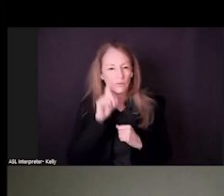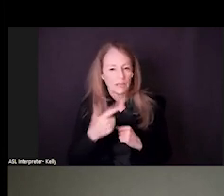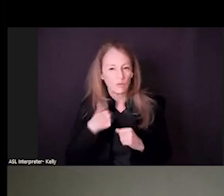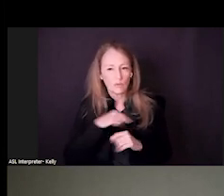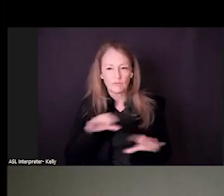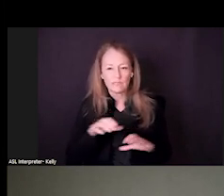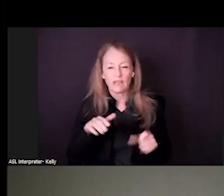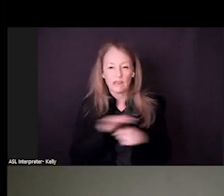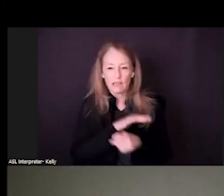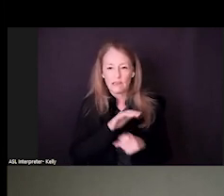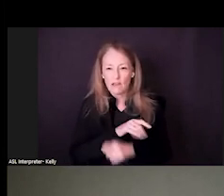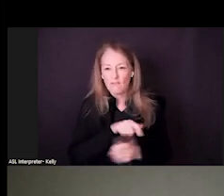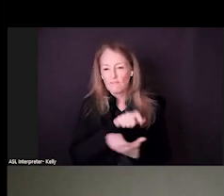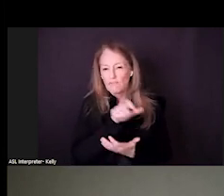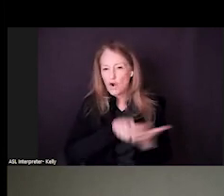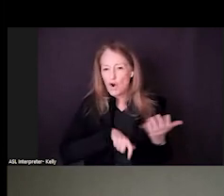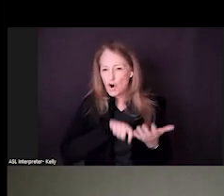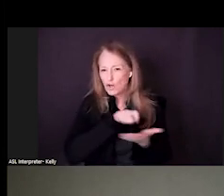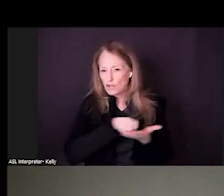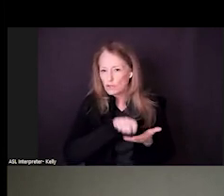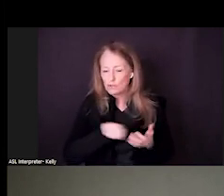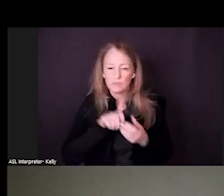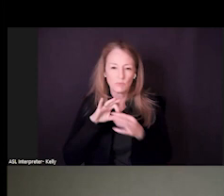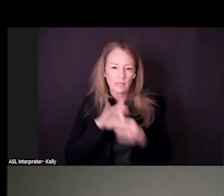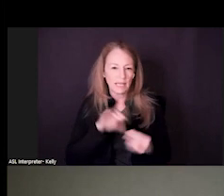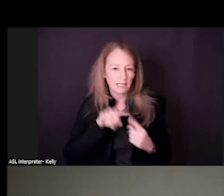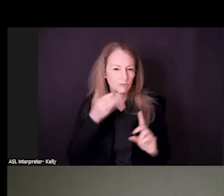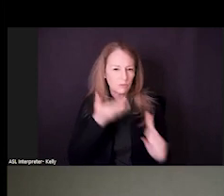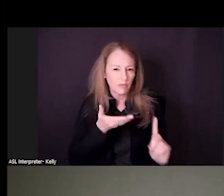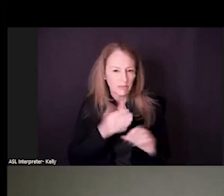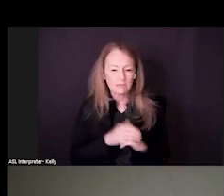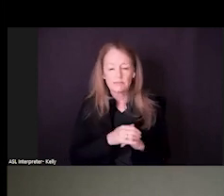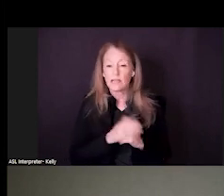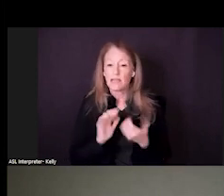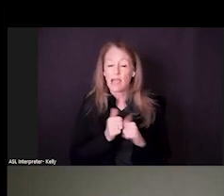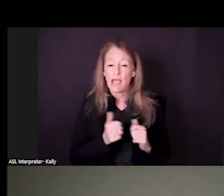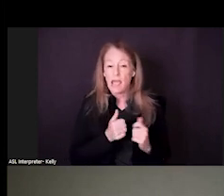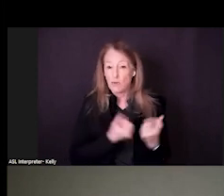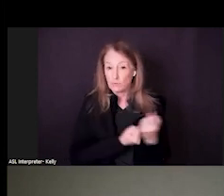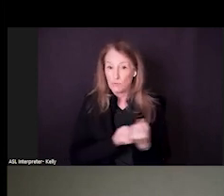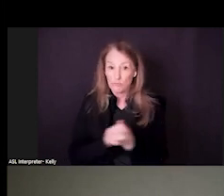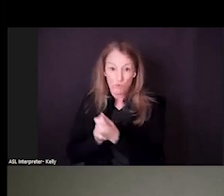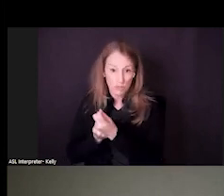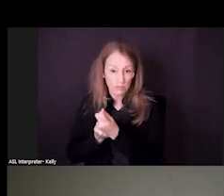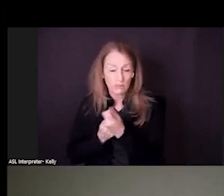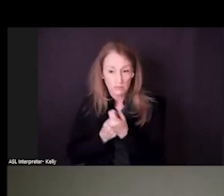THAT FOCUS ON THIS ASPECT AND THESE SUPPORTS. WE TALK ABOUT